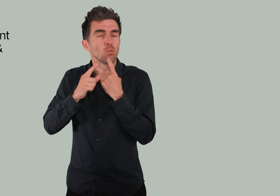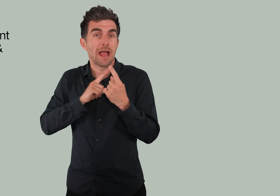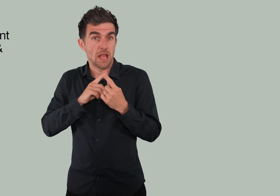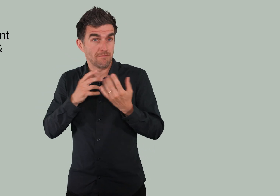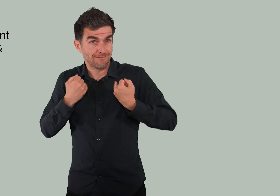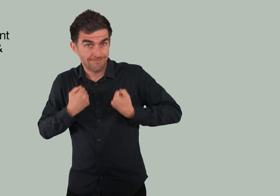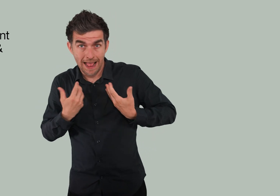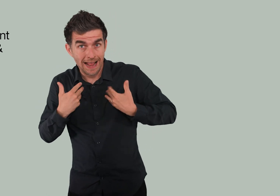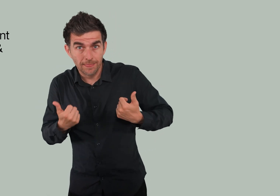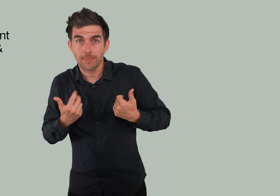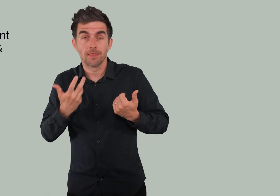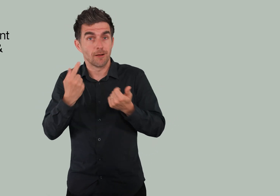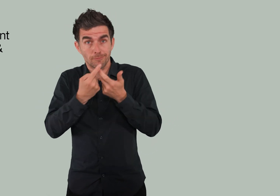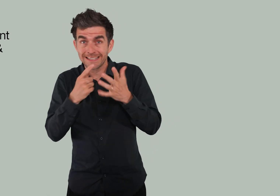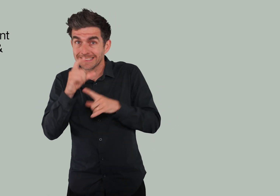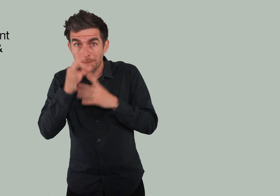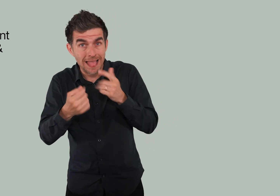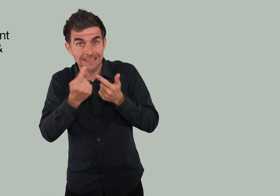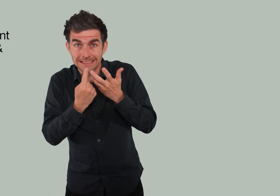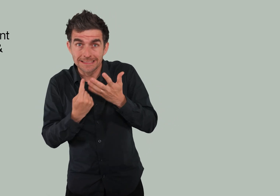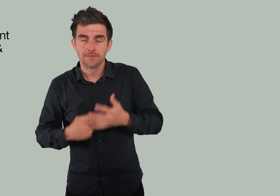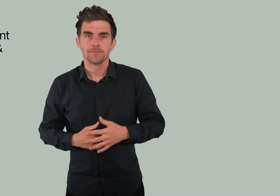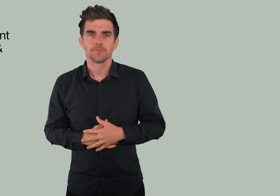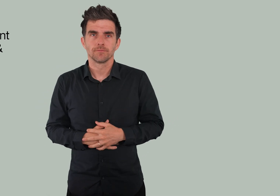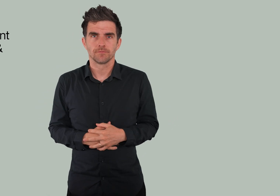because of a health condition, illness or disability.